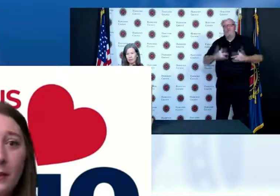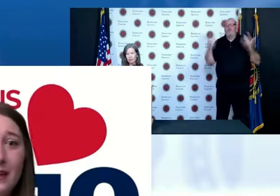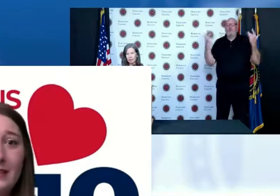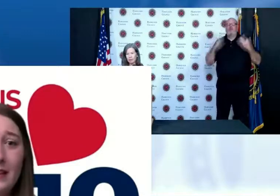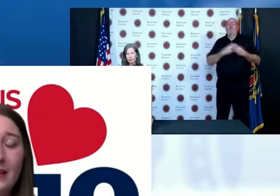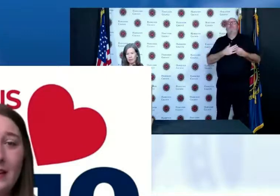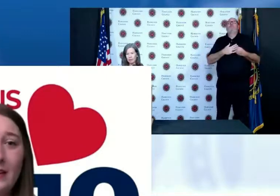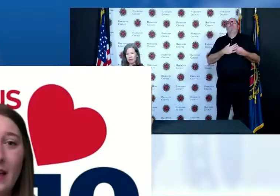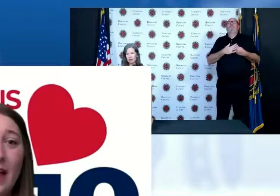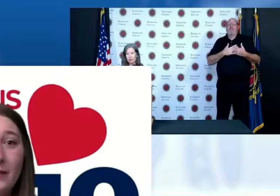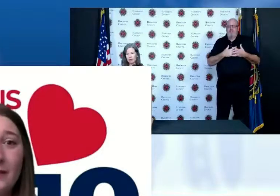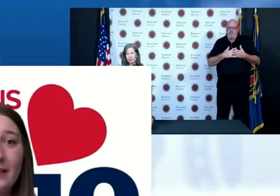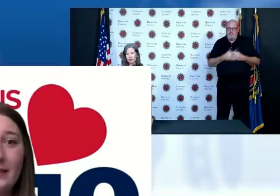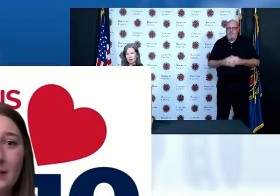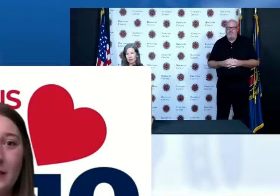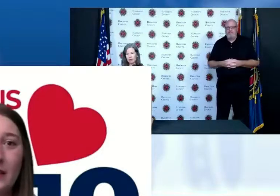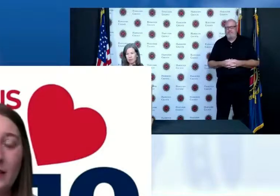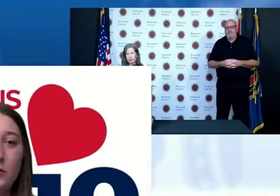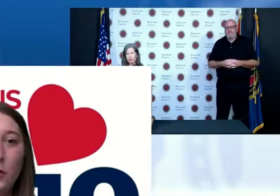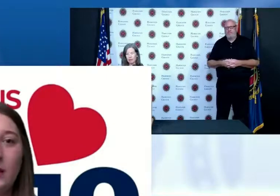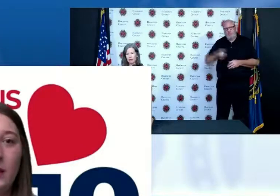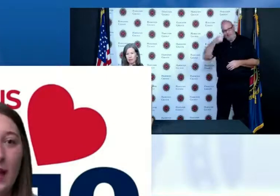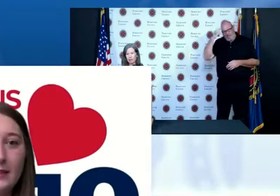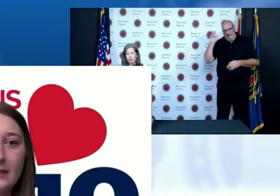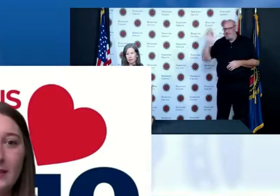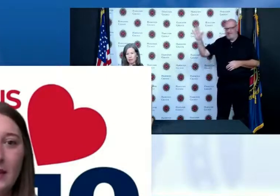things and having the vaccine means that there's one less